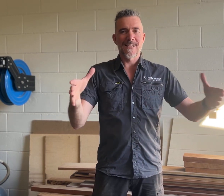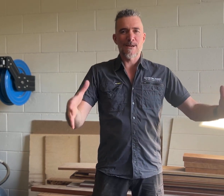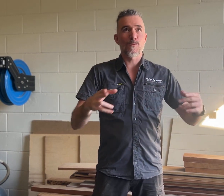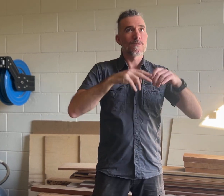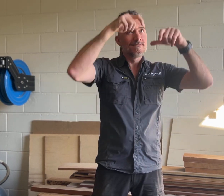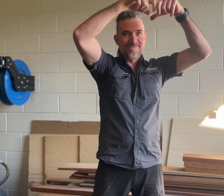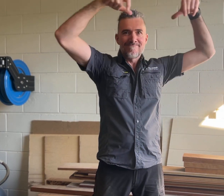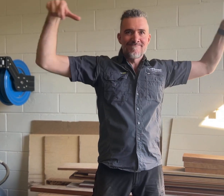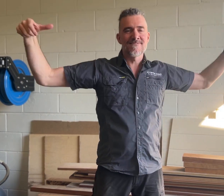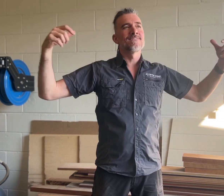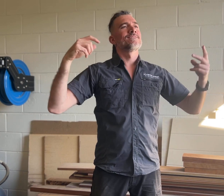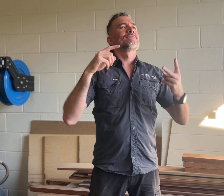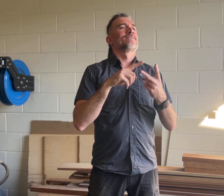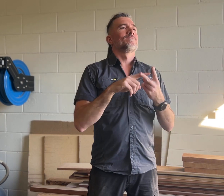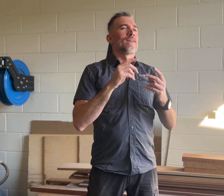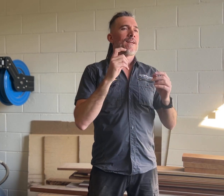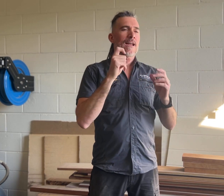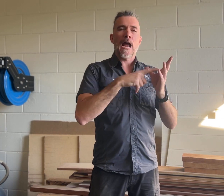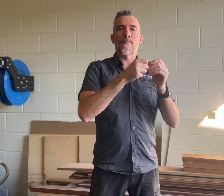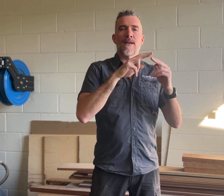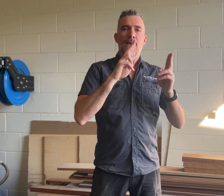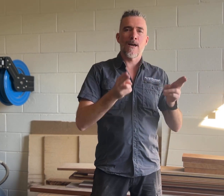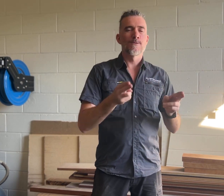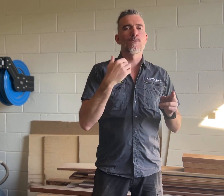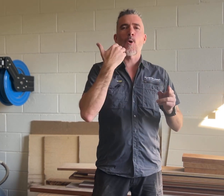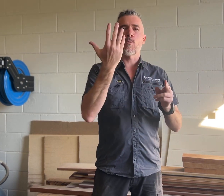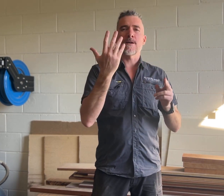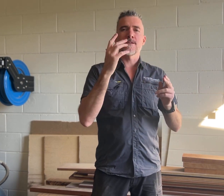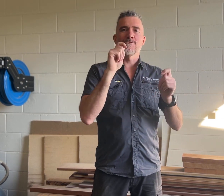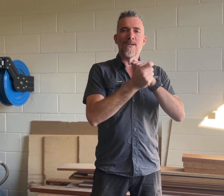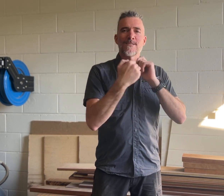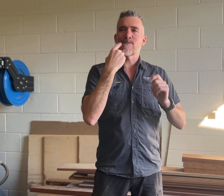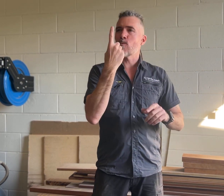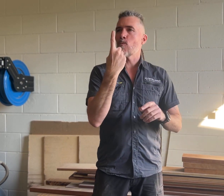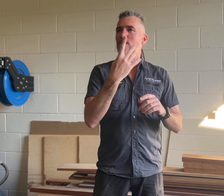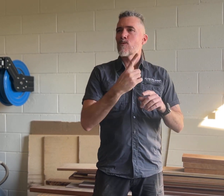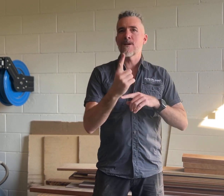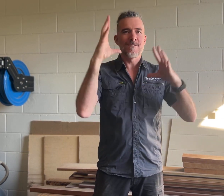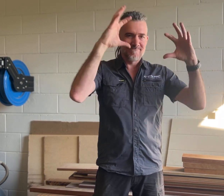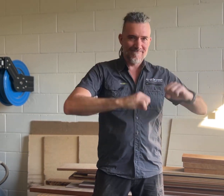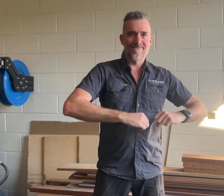I used an old table, with bits of wood as the blades. I used to build cubby houses, but I’d be changing them every week.